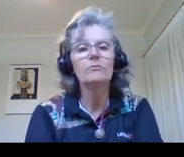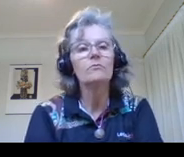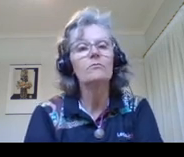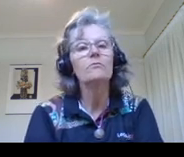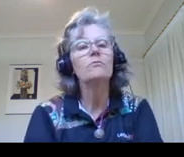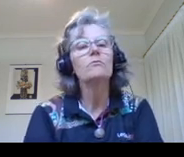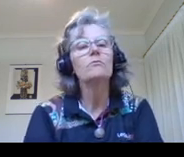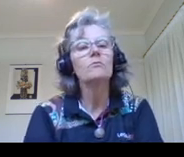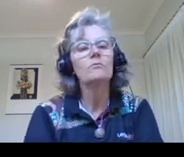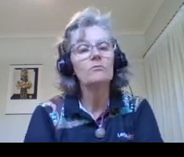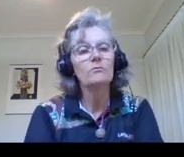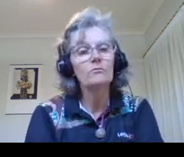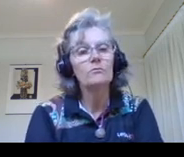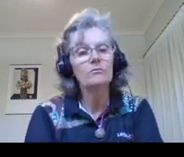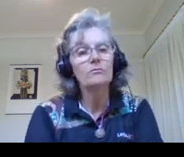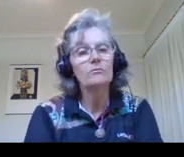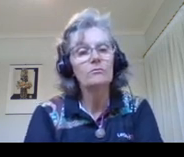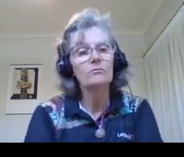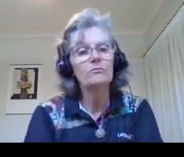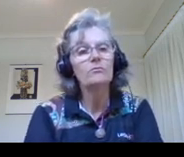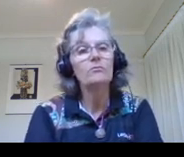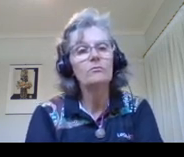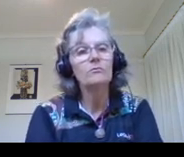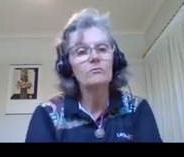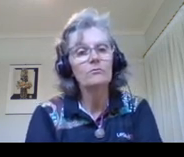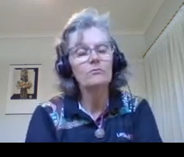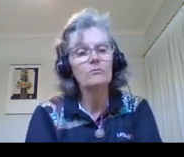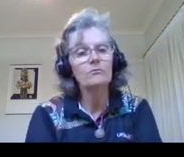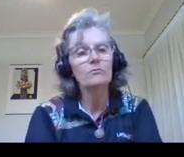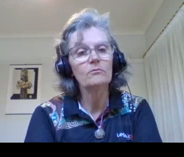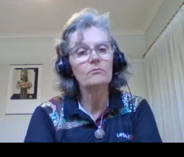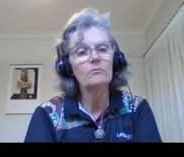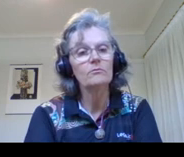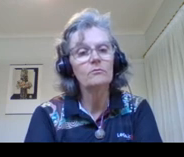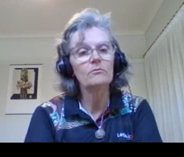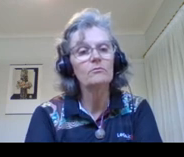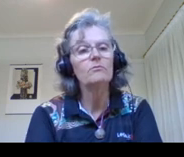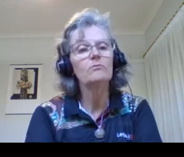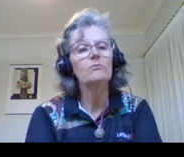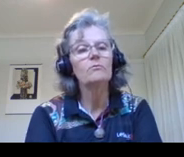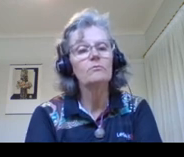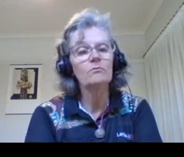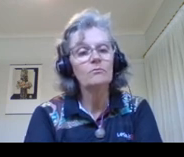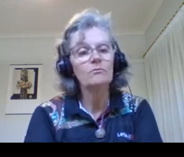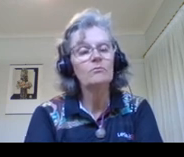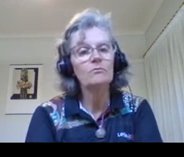so prepaid credit cards so it doesn't link to your banking account so you just buy the card load the